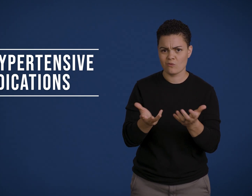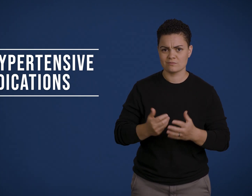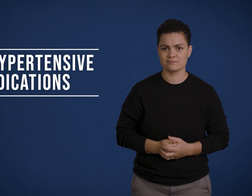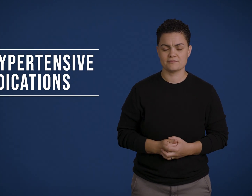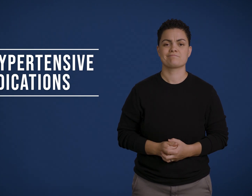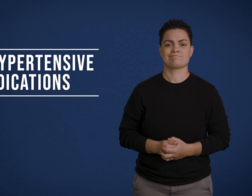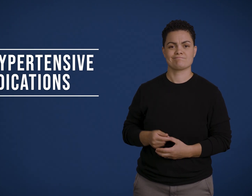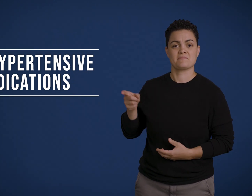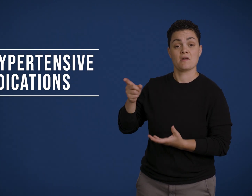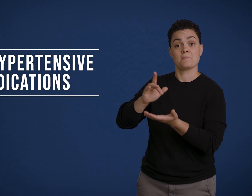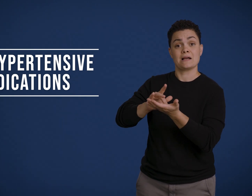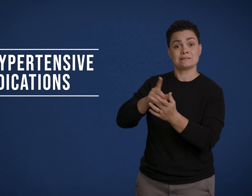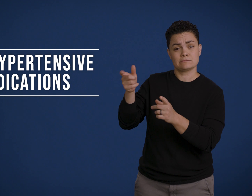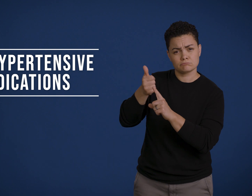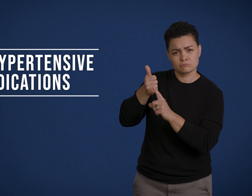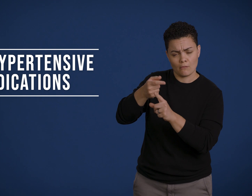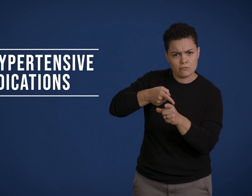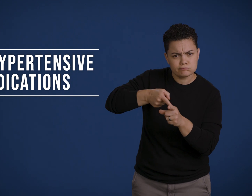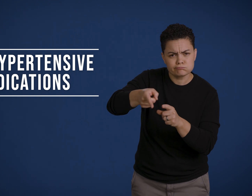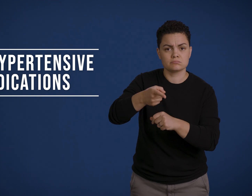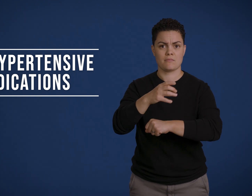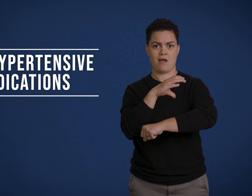These medications are traditionally used to treat high blood pressure,